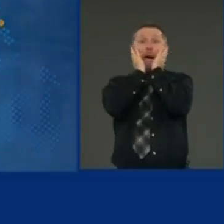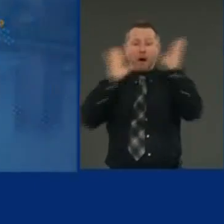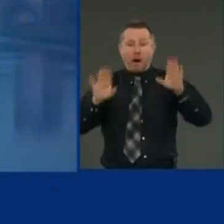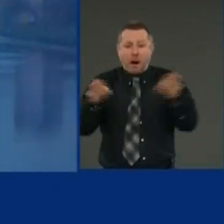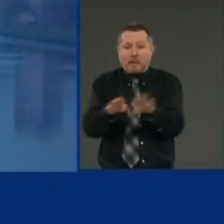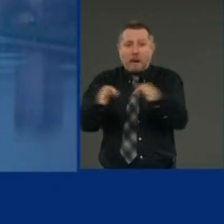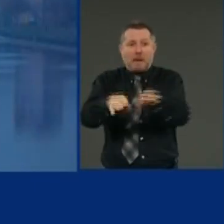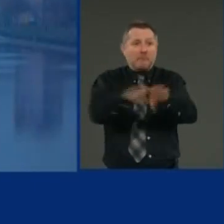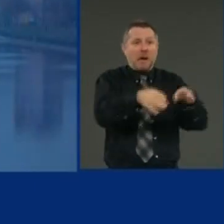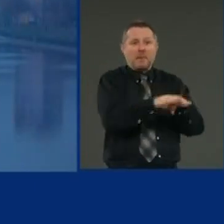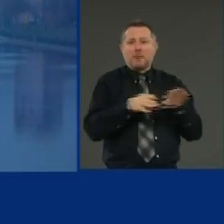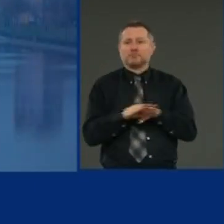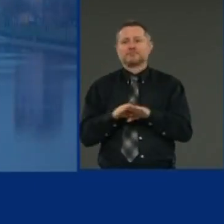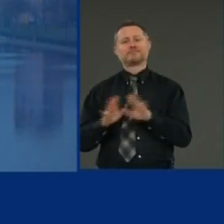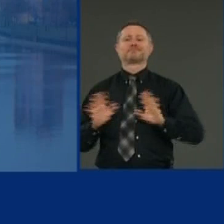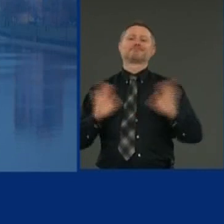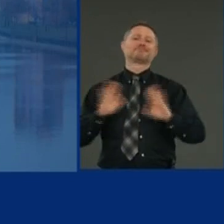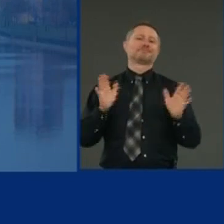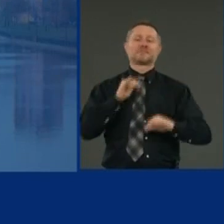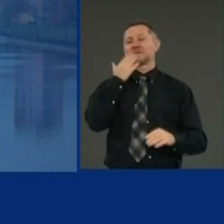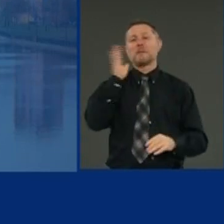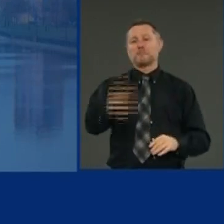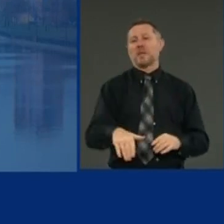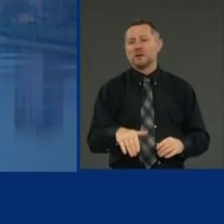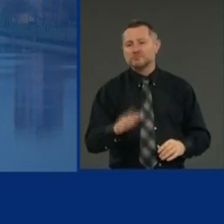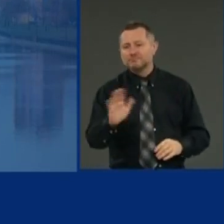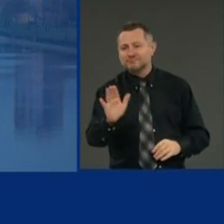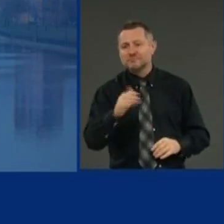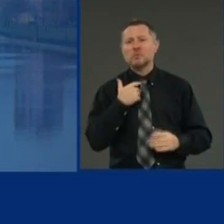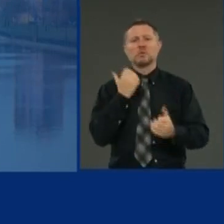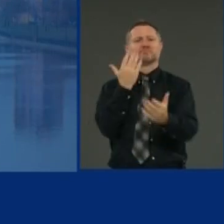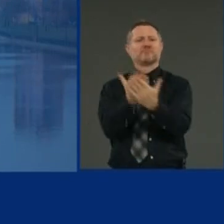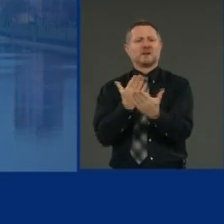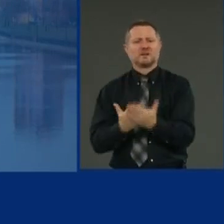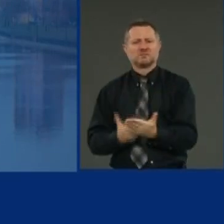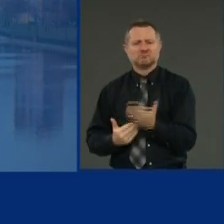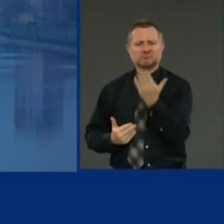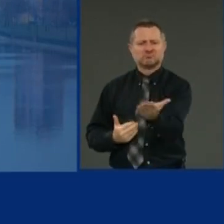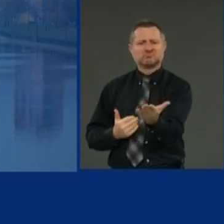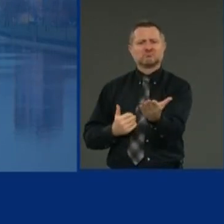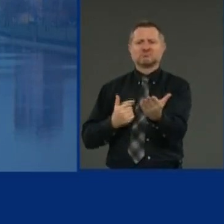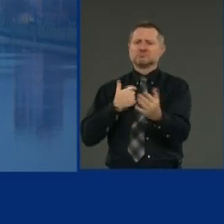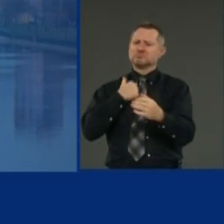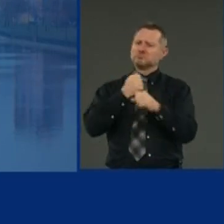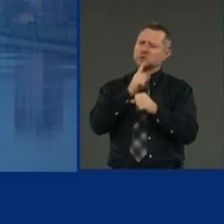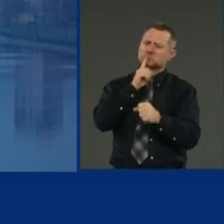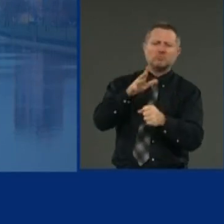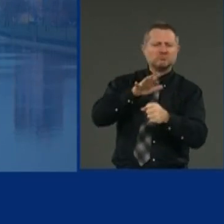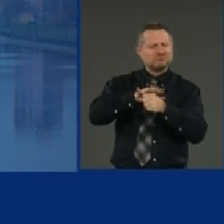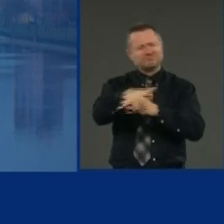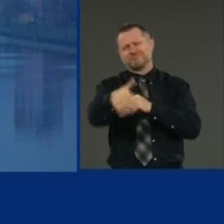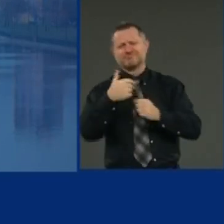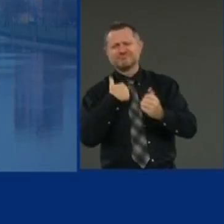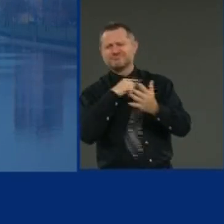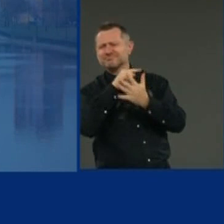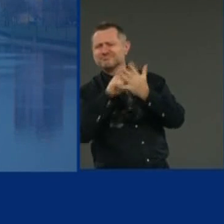THEY WOUND UP CLOSING AGAIN, WHICH IS THE WORST SITUATION. SO BE SMART. WE HAVE THE DATA.